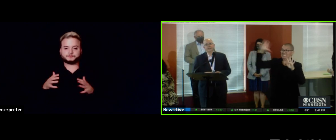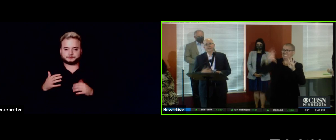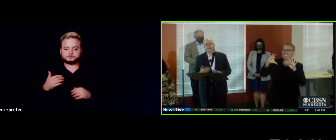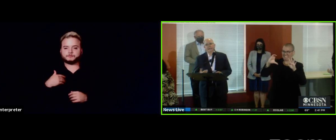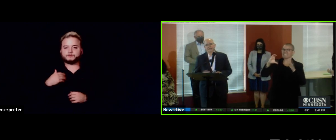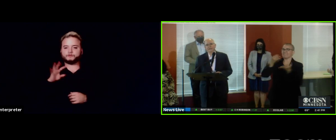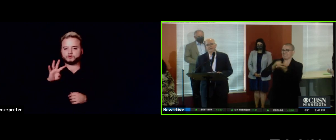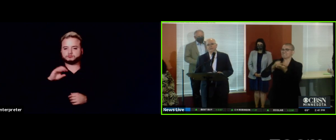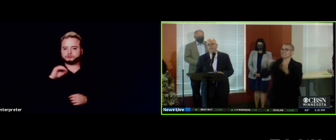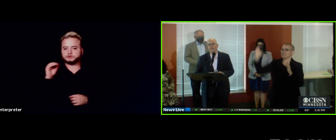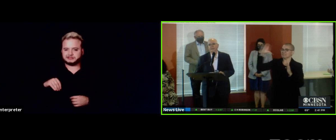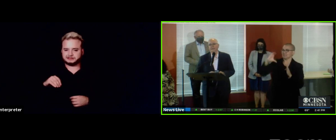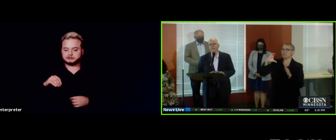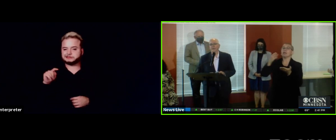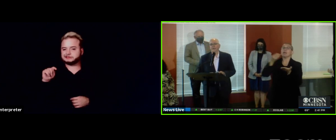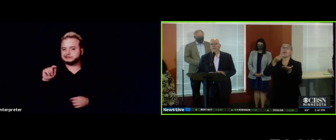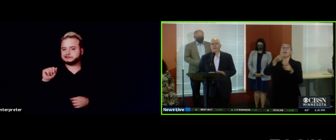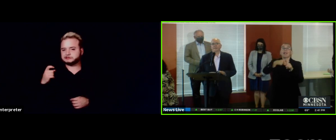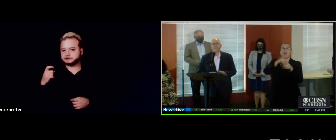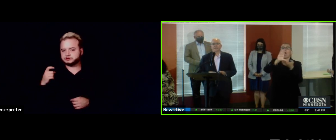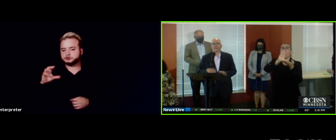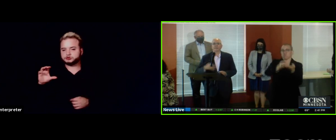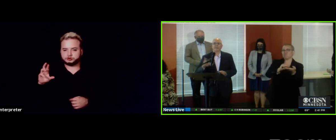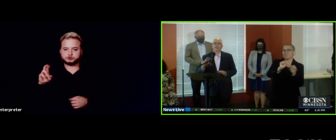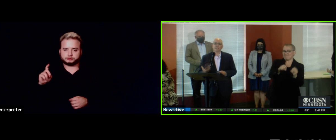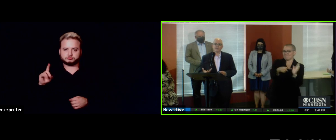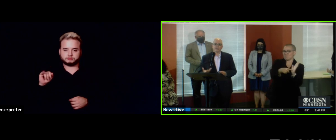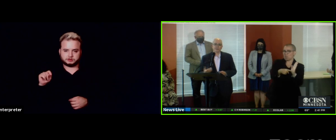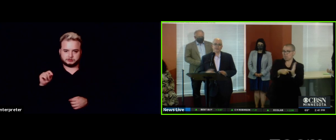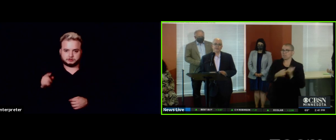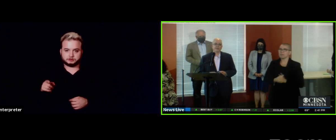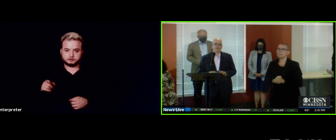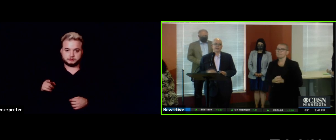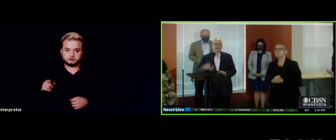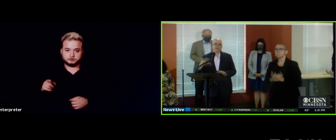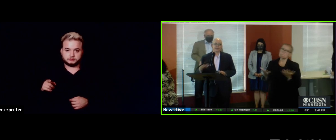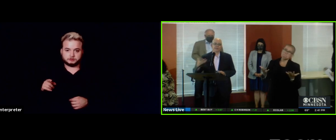that we have in the country right now. There might be a couple units that have a project-based